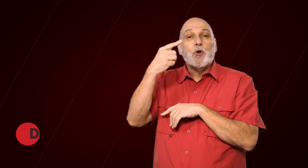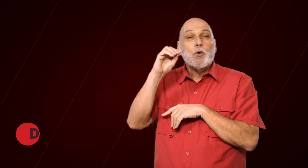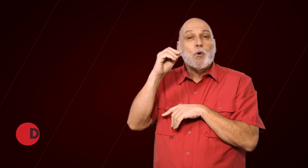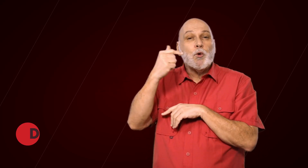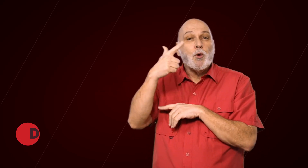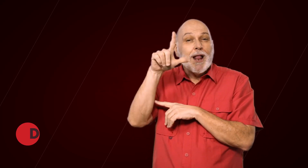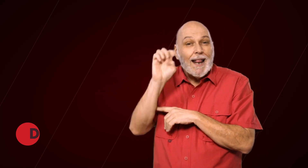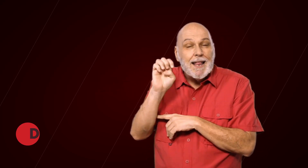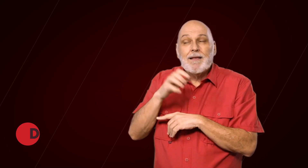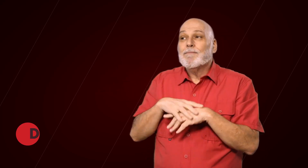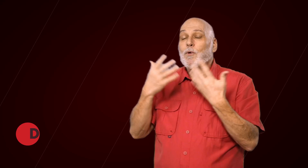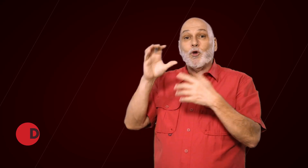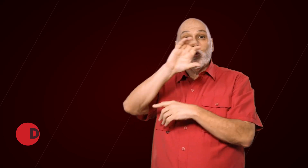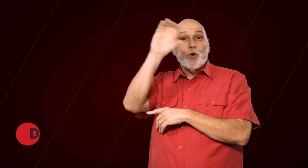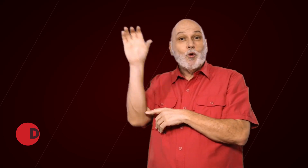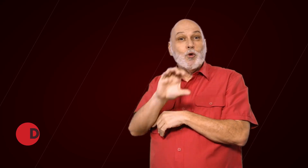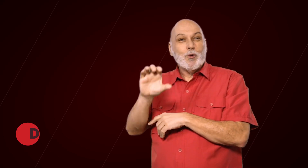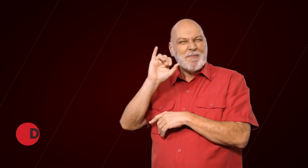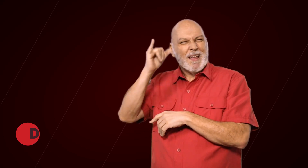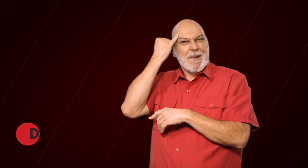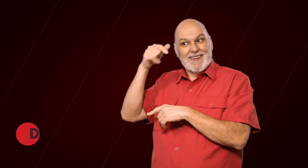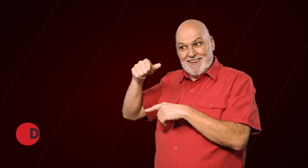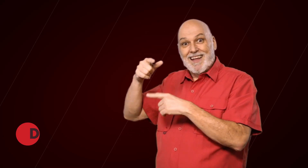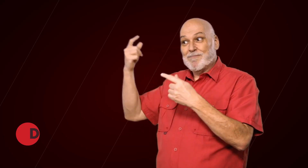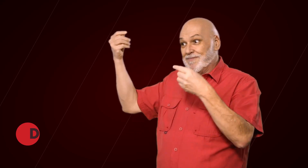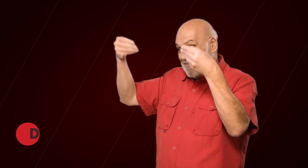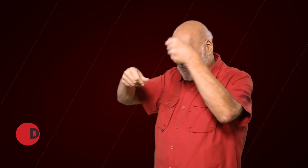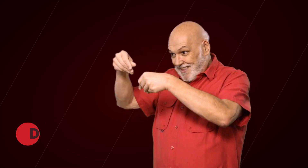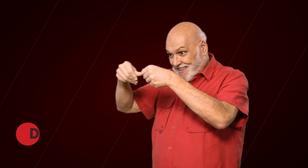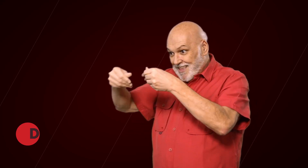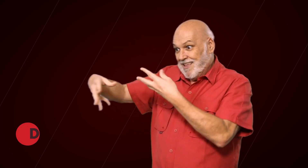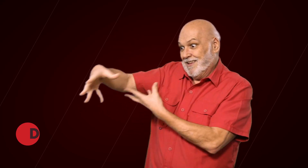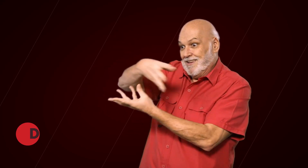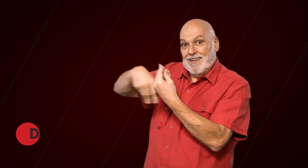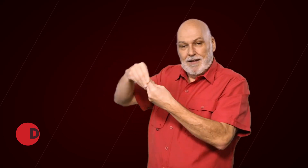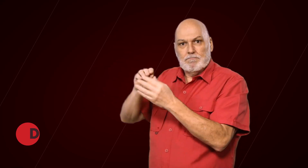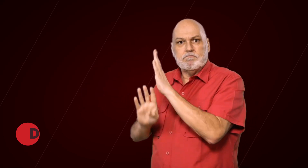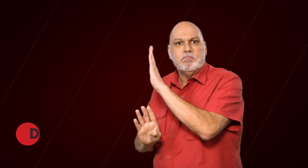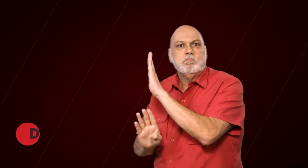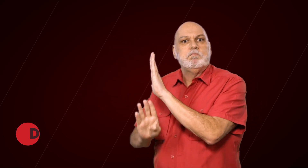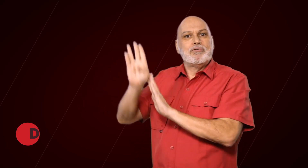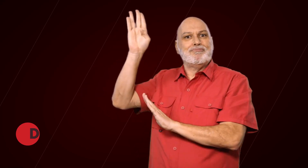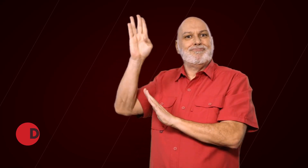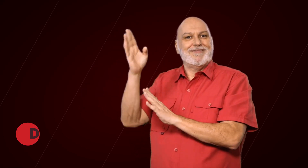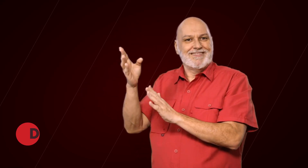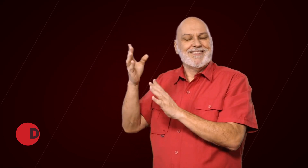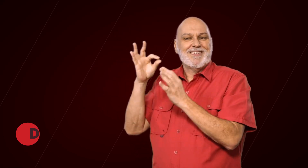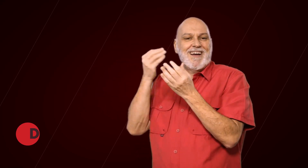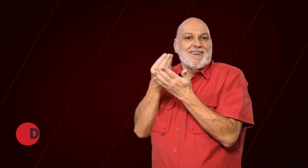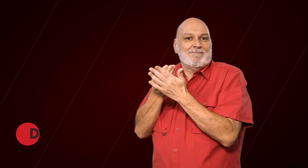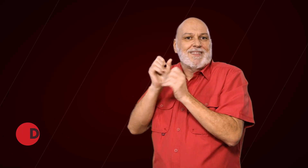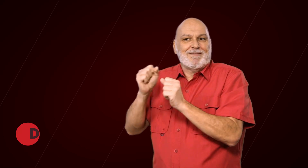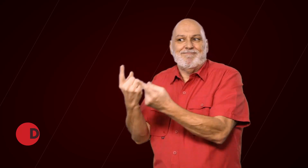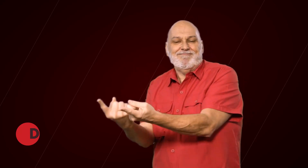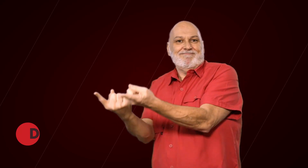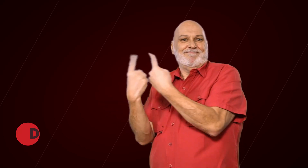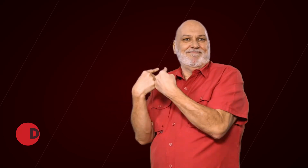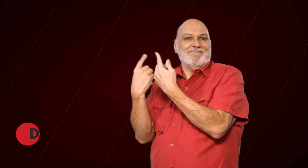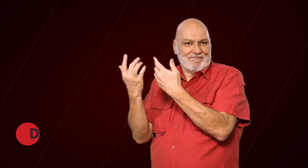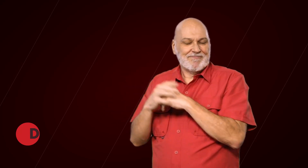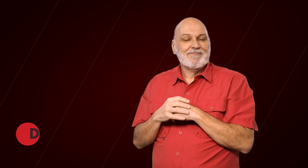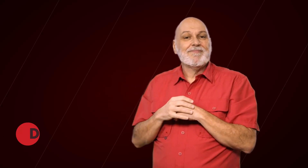or investing in Facebook, Google or Zoom.